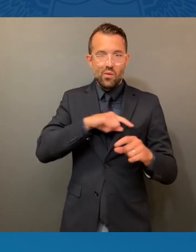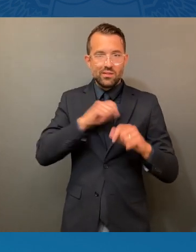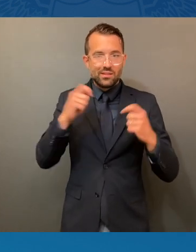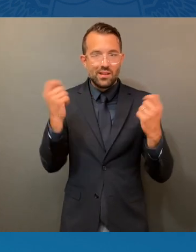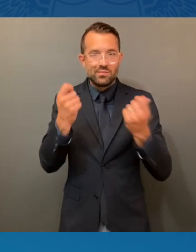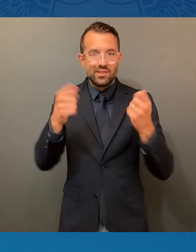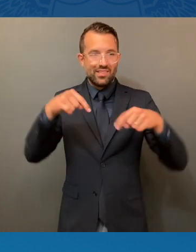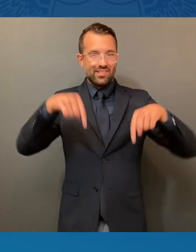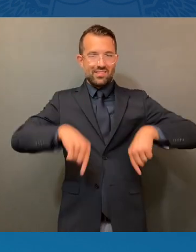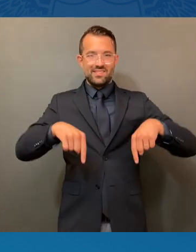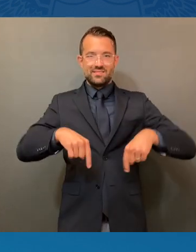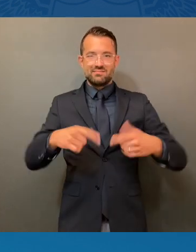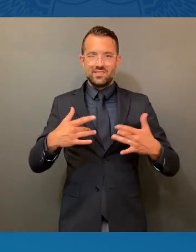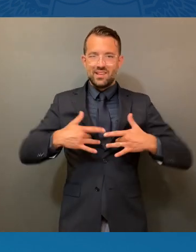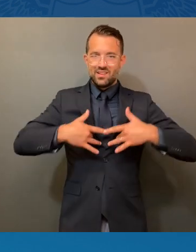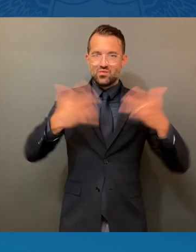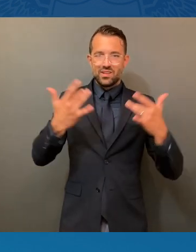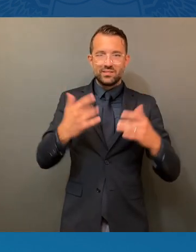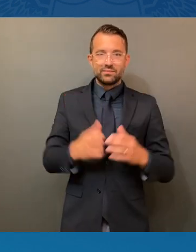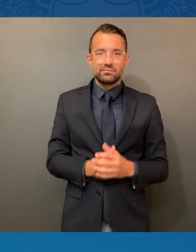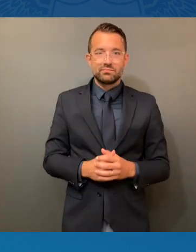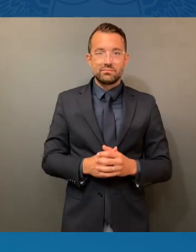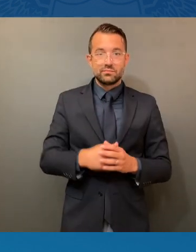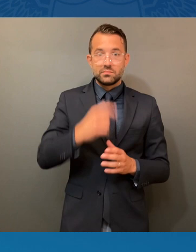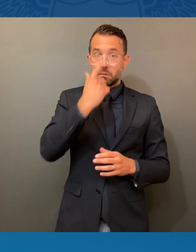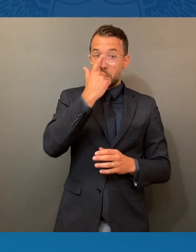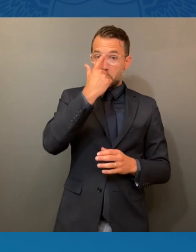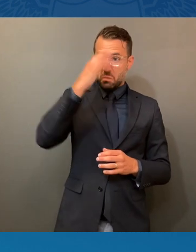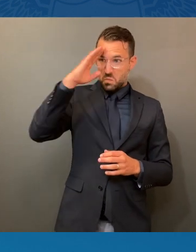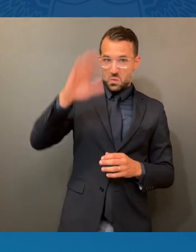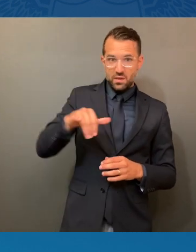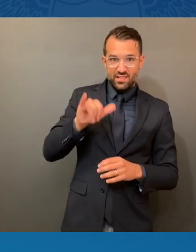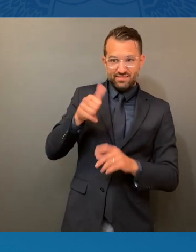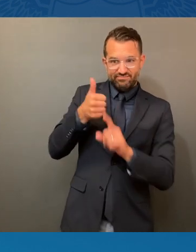knowing that it remains up to us -- all of us --